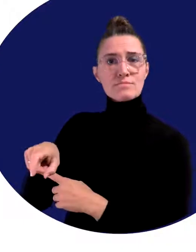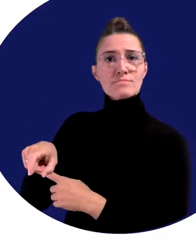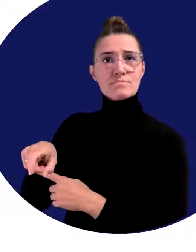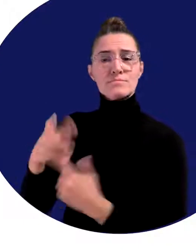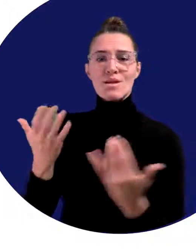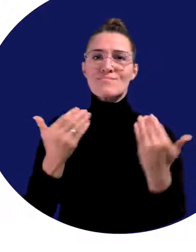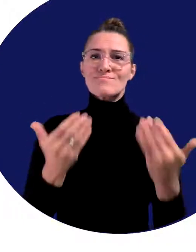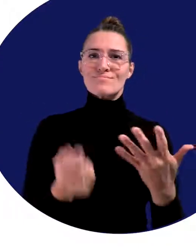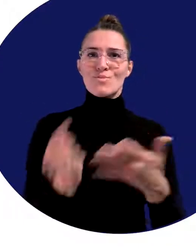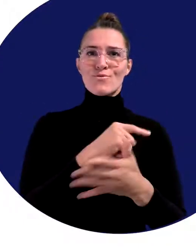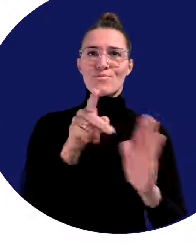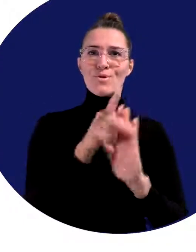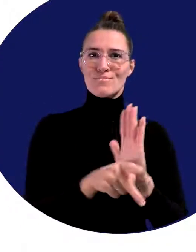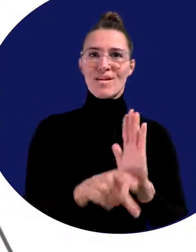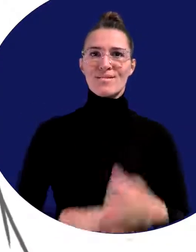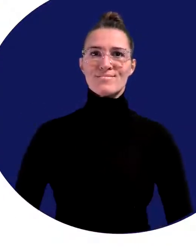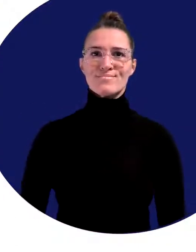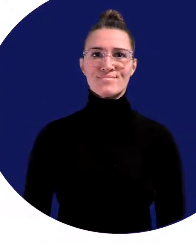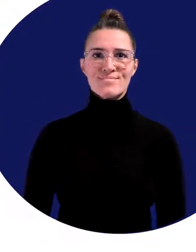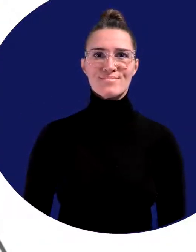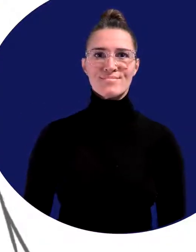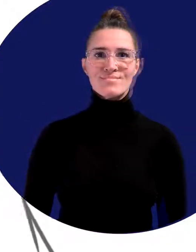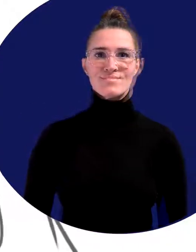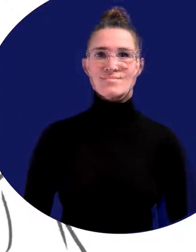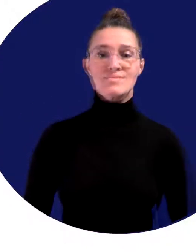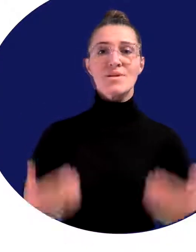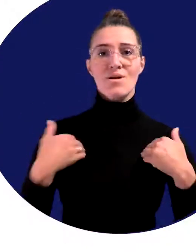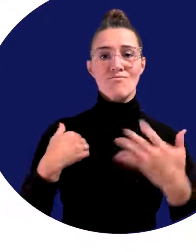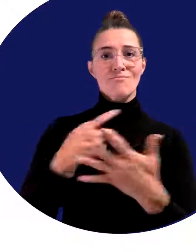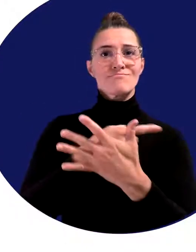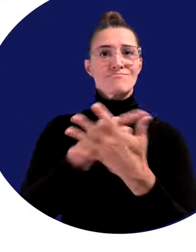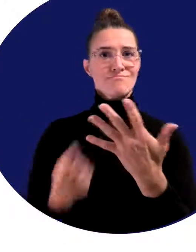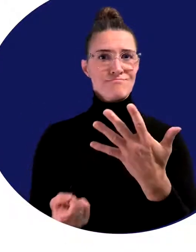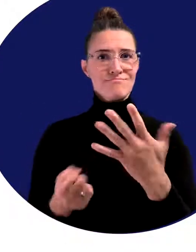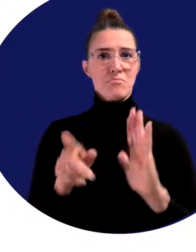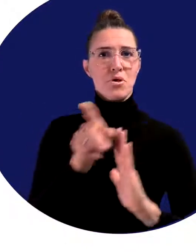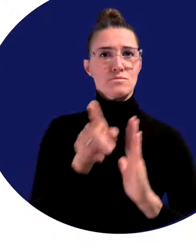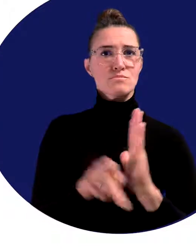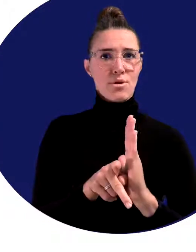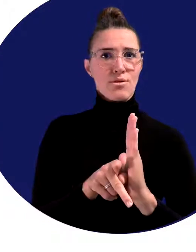Now let's review these principles. There are five guiding principles: